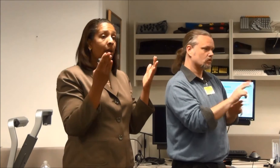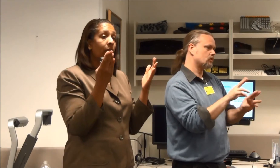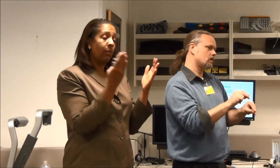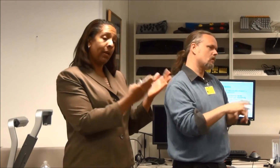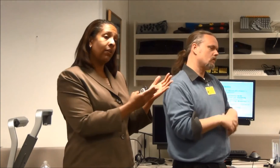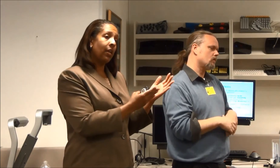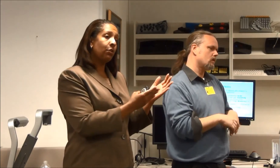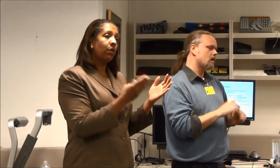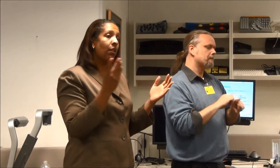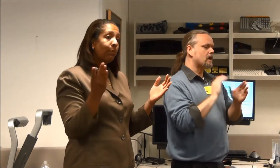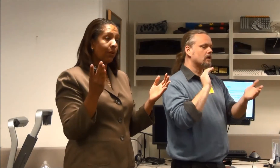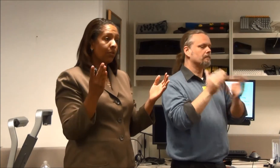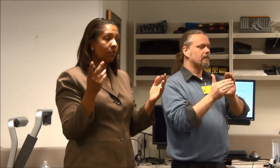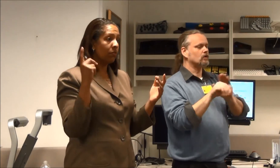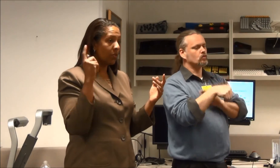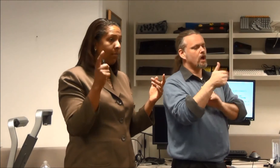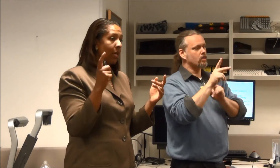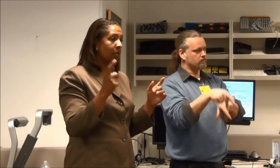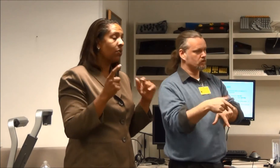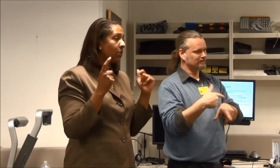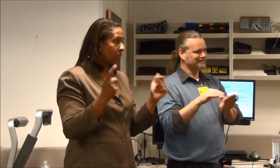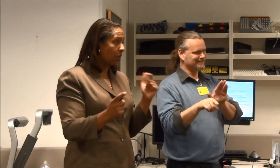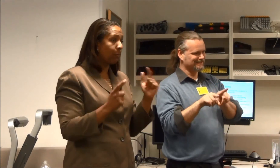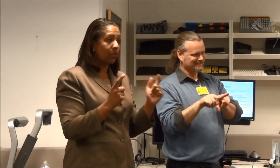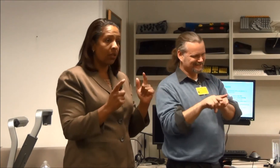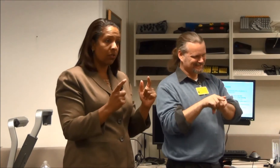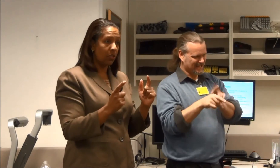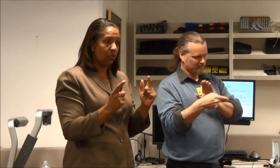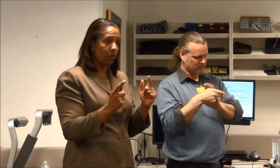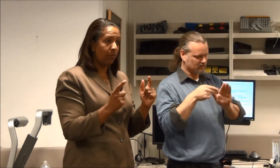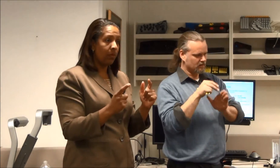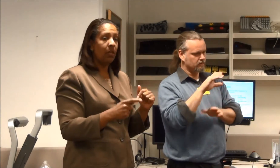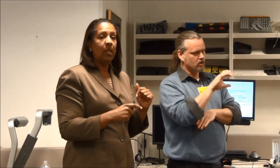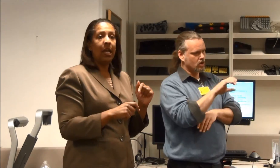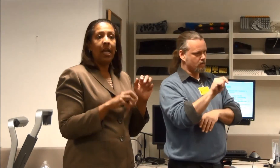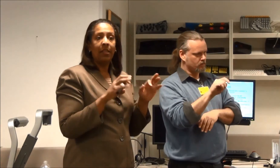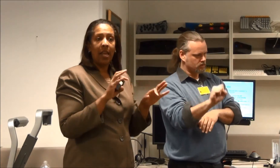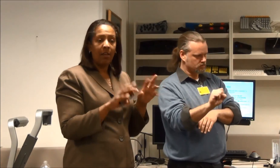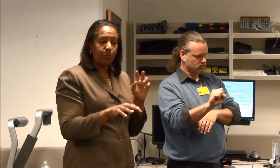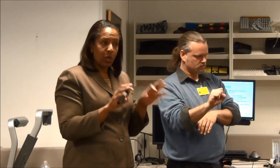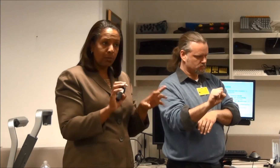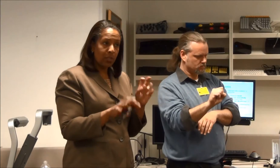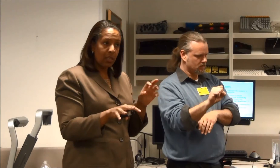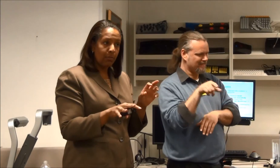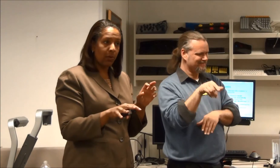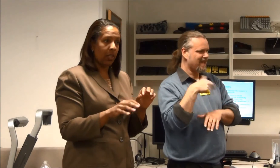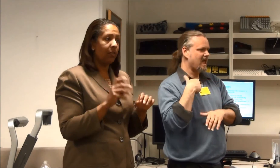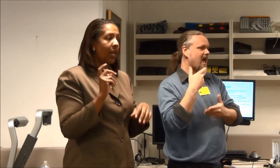What about, compare that to another person, same diagnosis, carpal tunnel syndrome? They have trouble keyboarding.